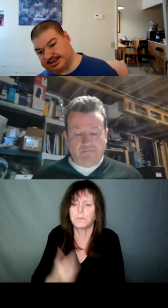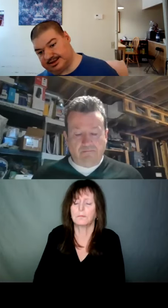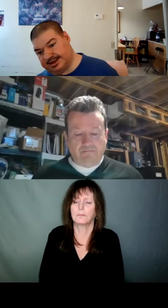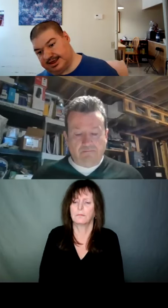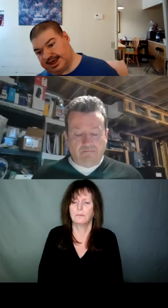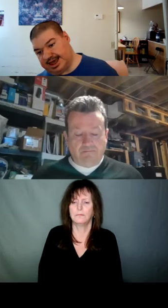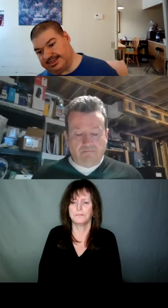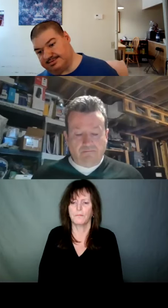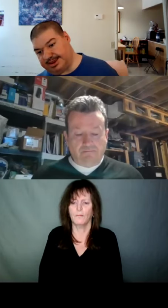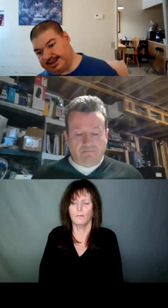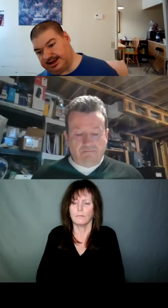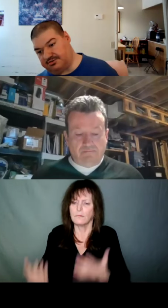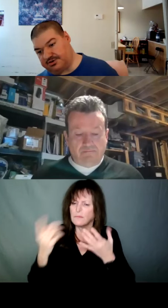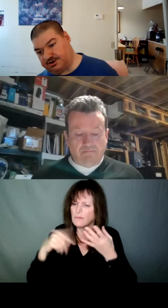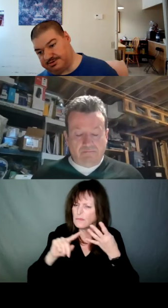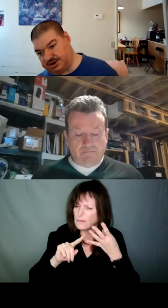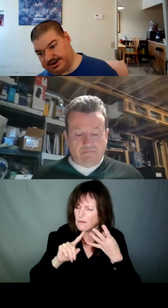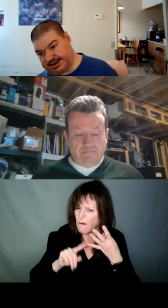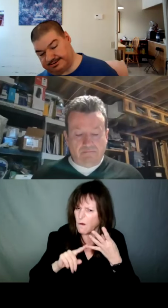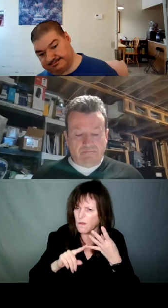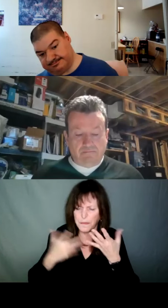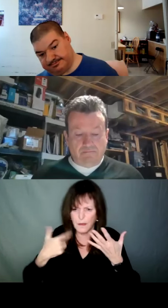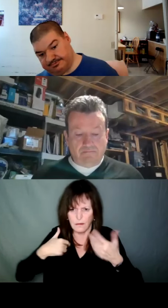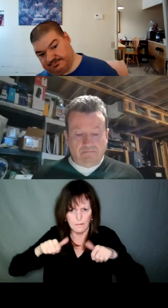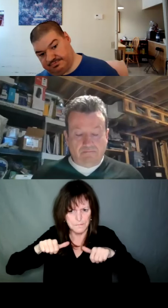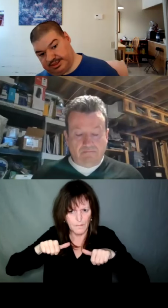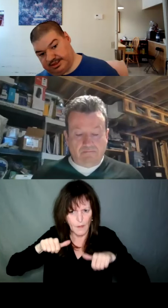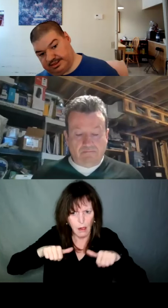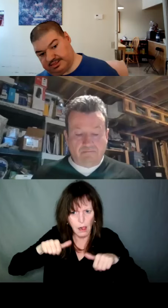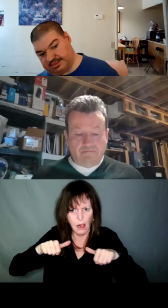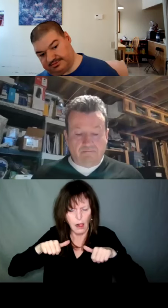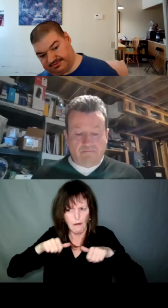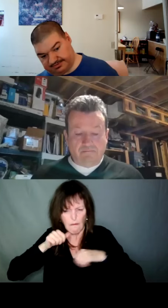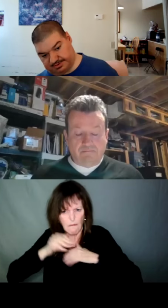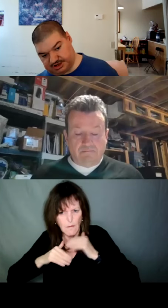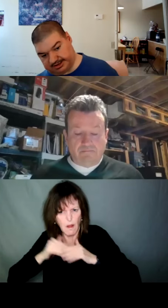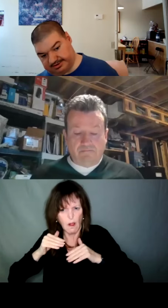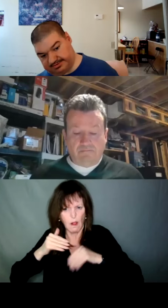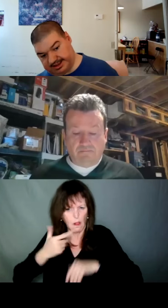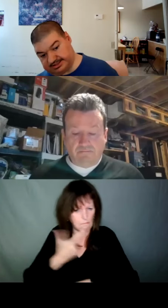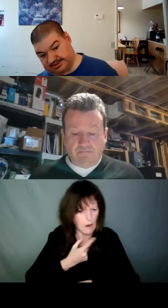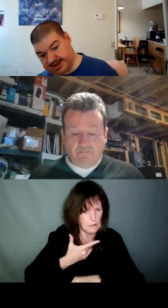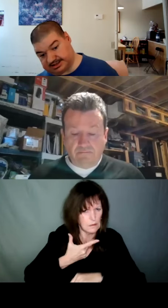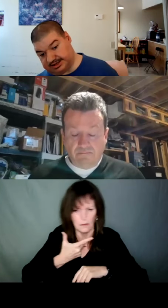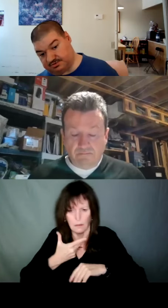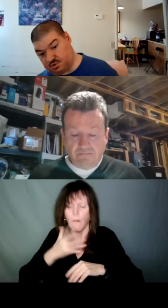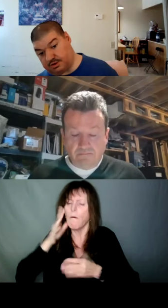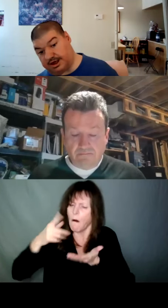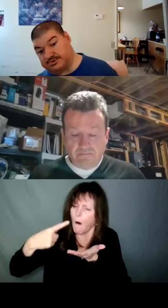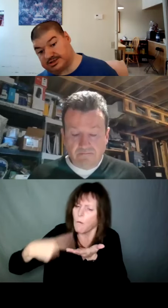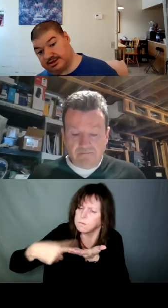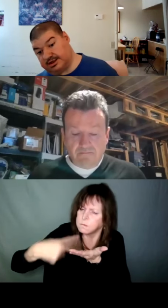19 vaccines . The fourth objective is addressing vaccine hesitancy